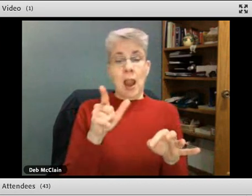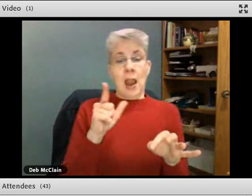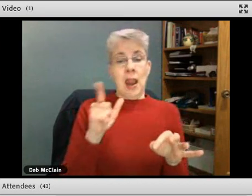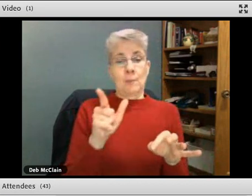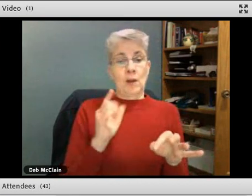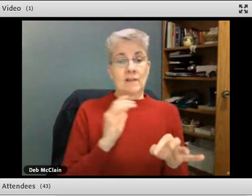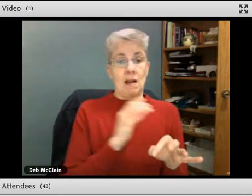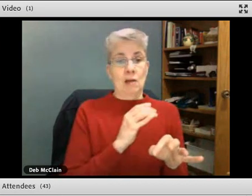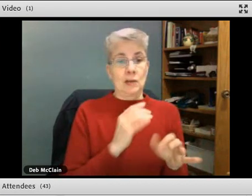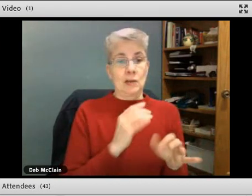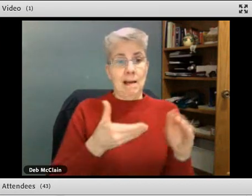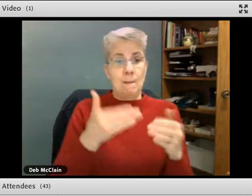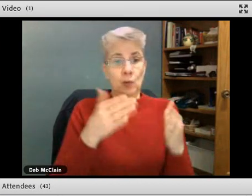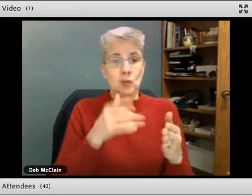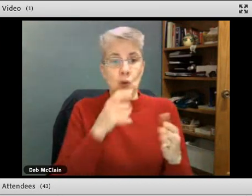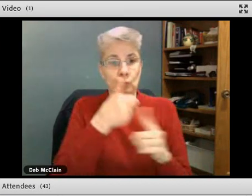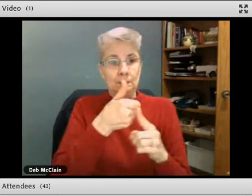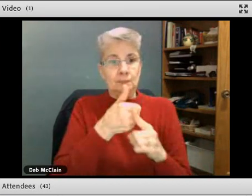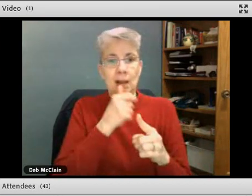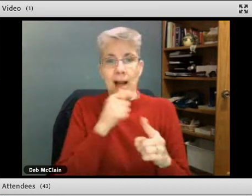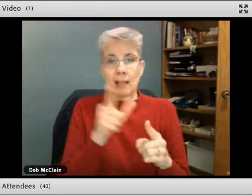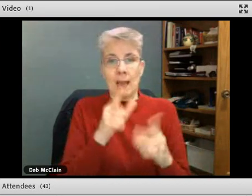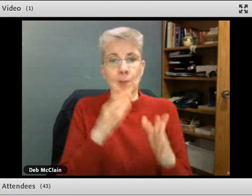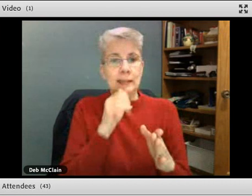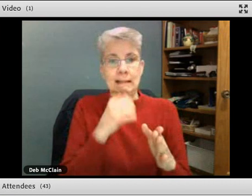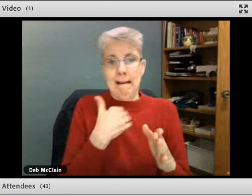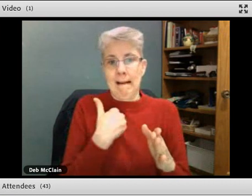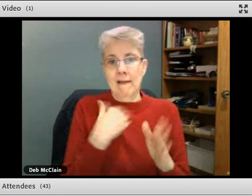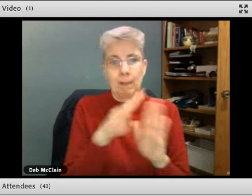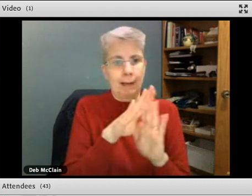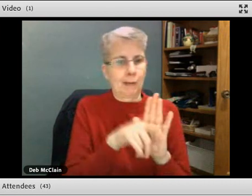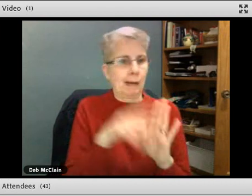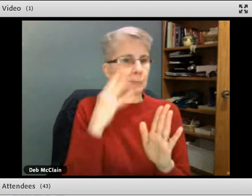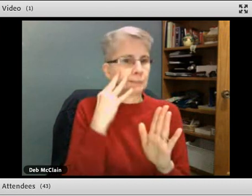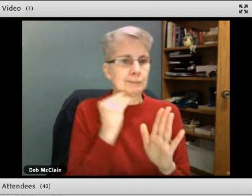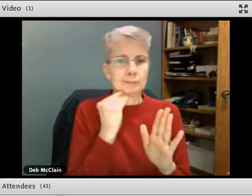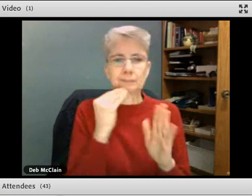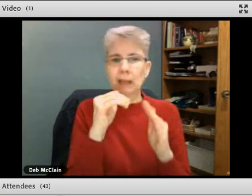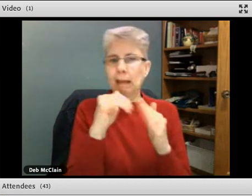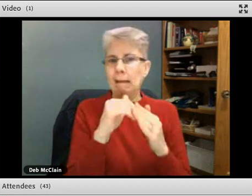someone who was not a librarian, who didn't have a background in library and information science.